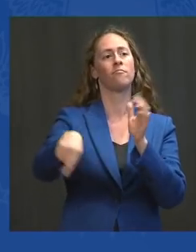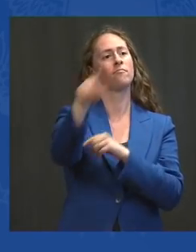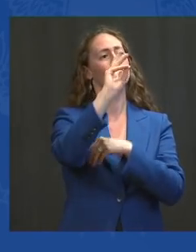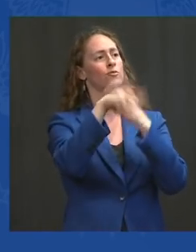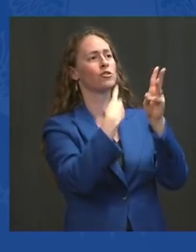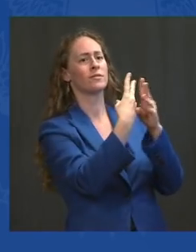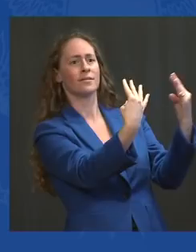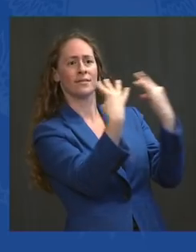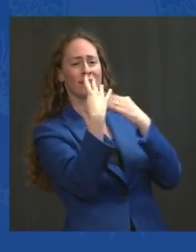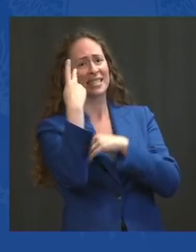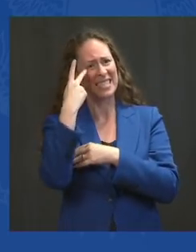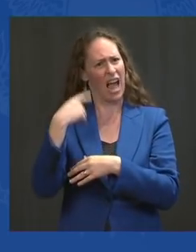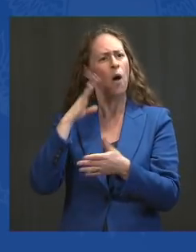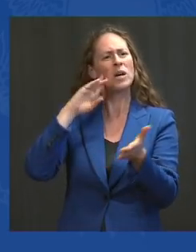That will be an important moment.